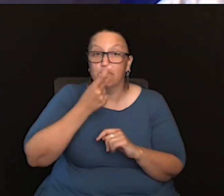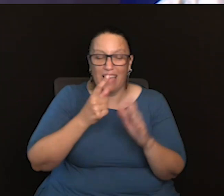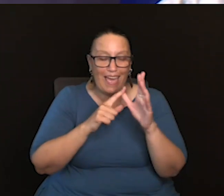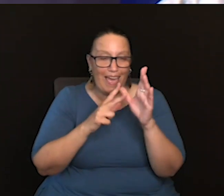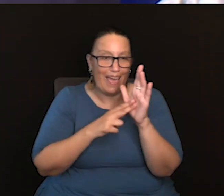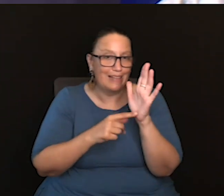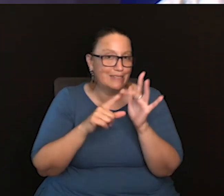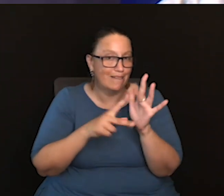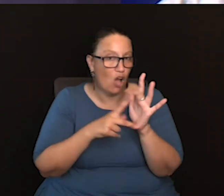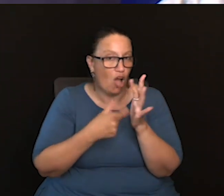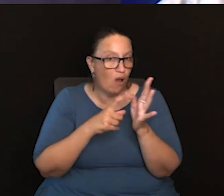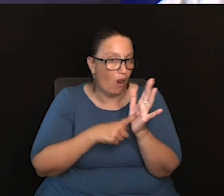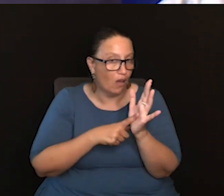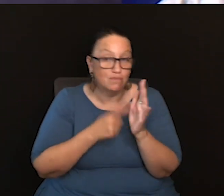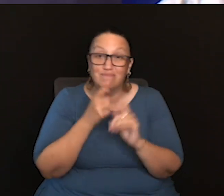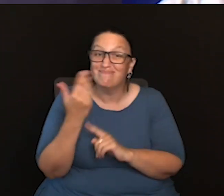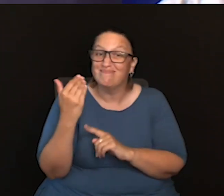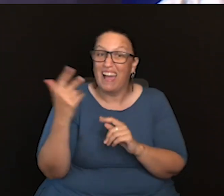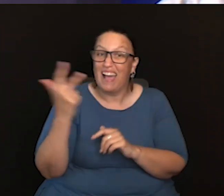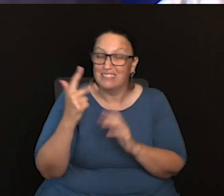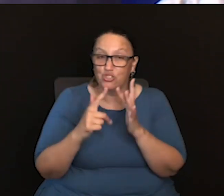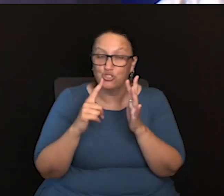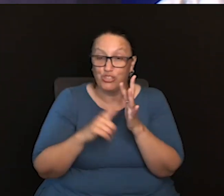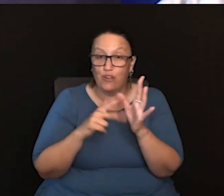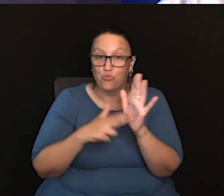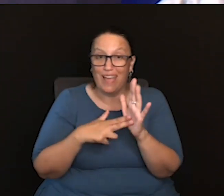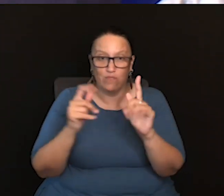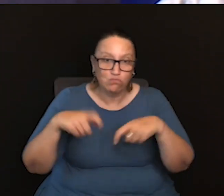As you will recall, on 18 January, the Therapeutic Goods Administration